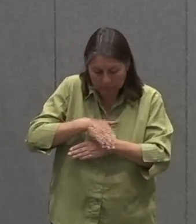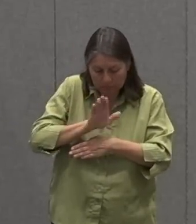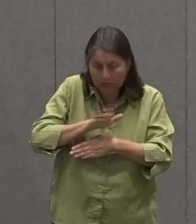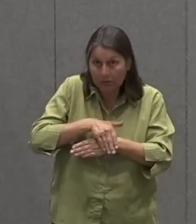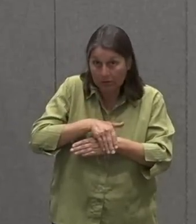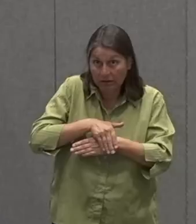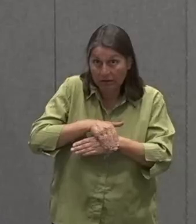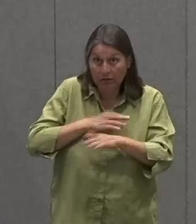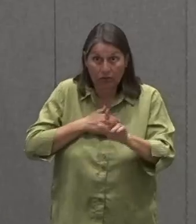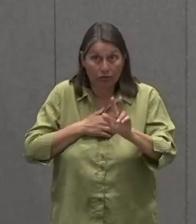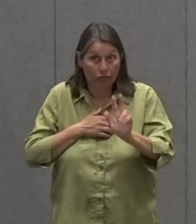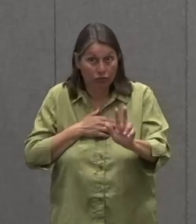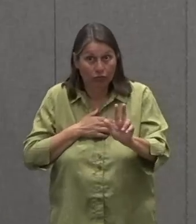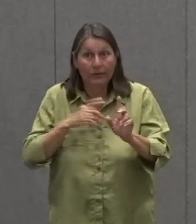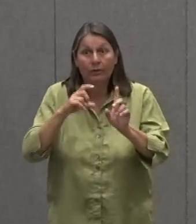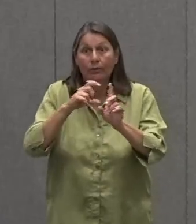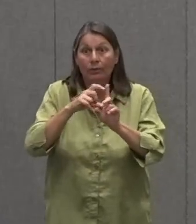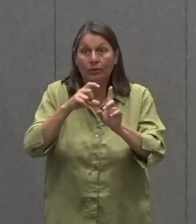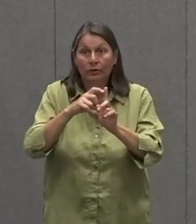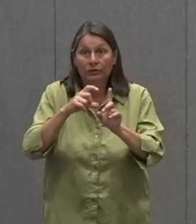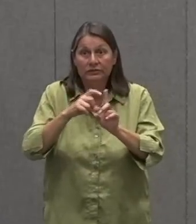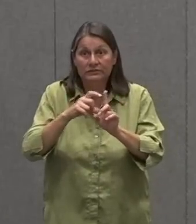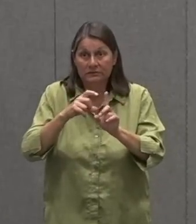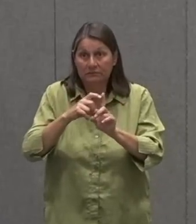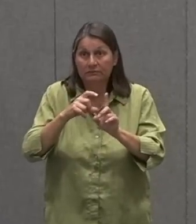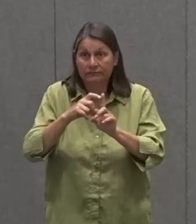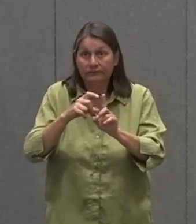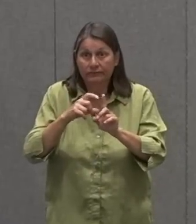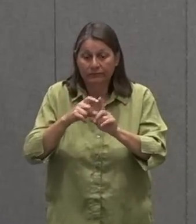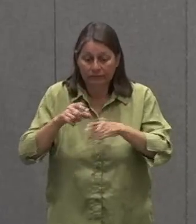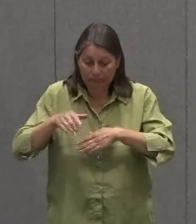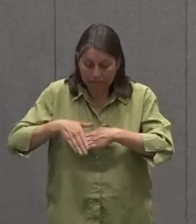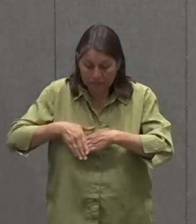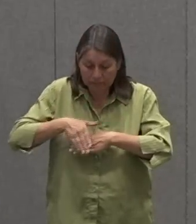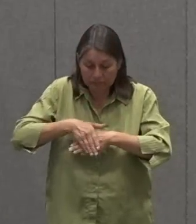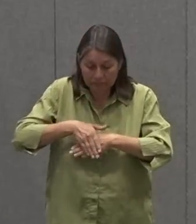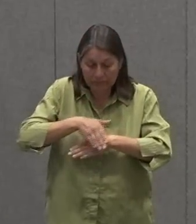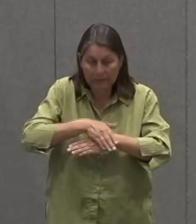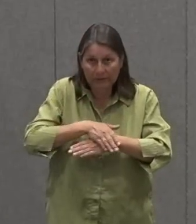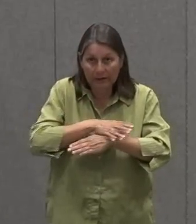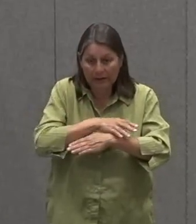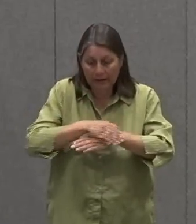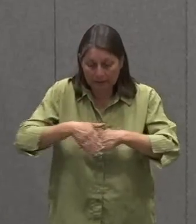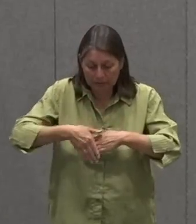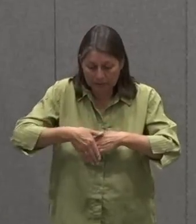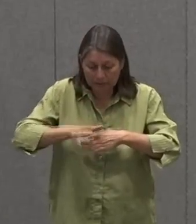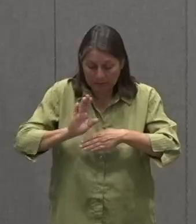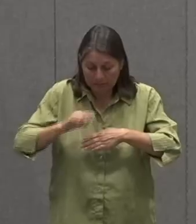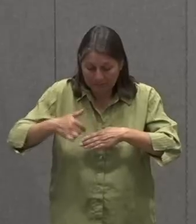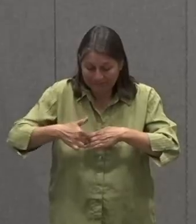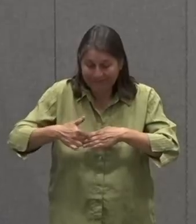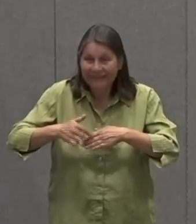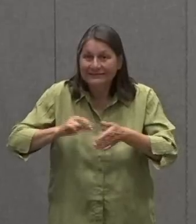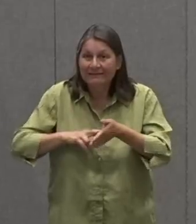In here, and I'm gonna be writing their definitions on the inside of this flap.